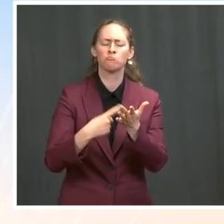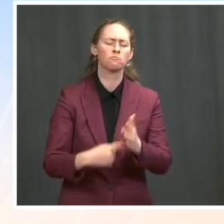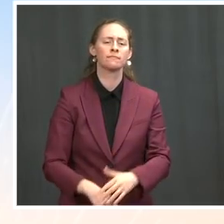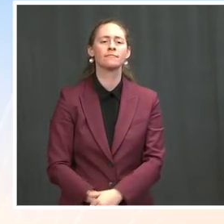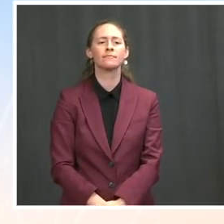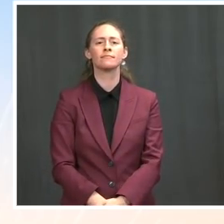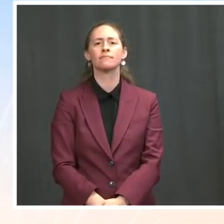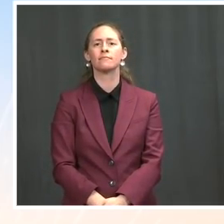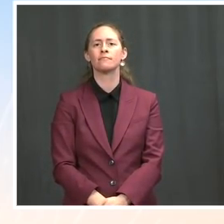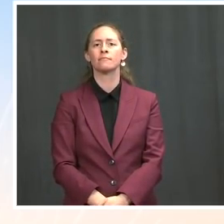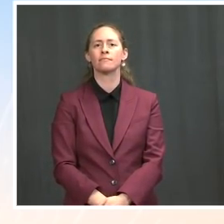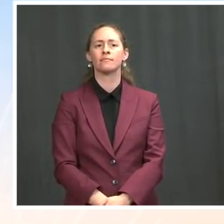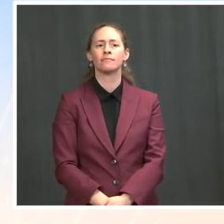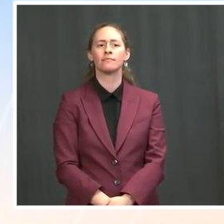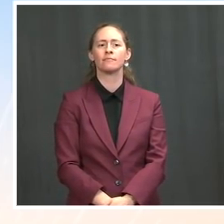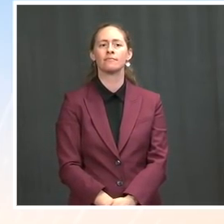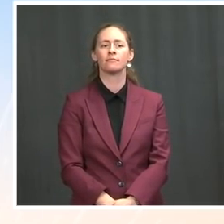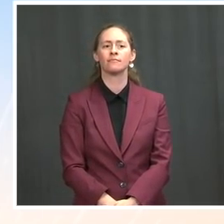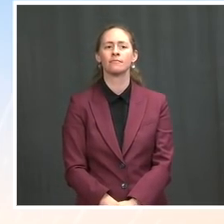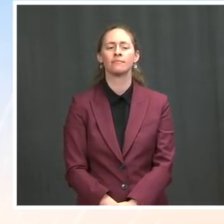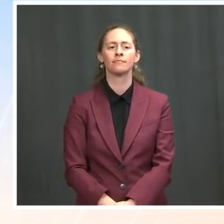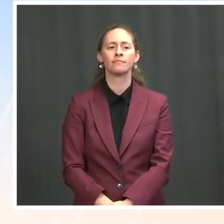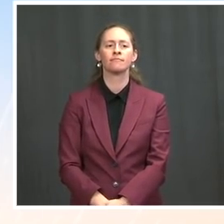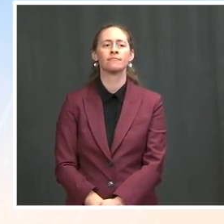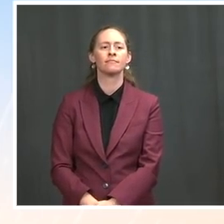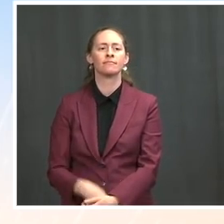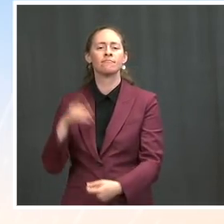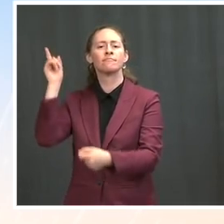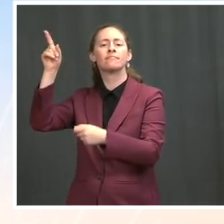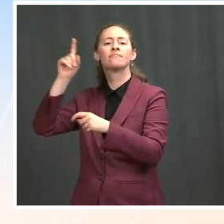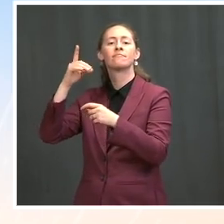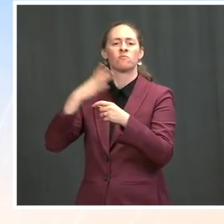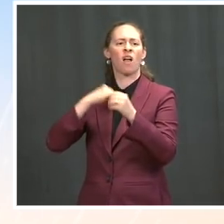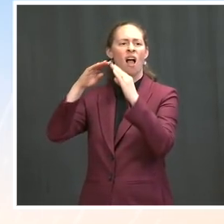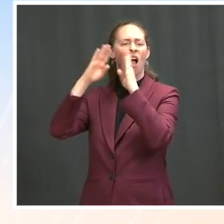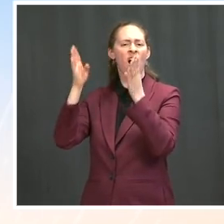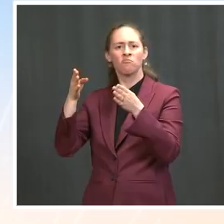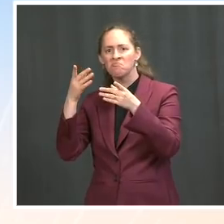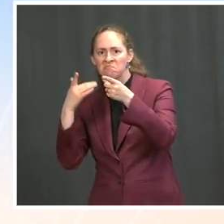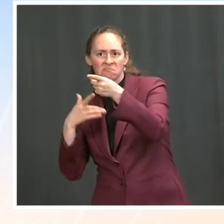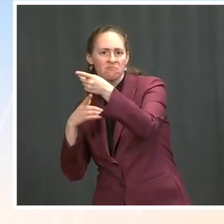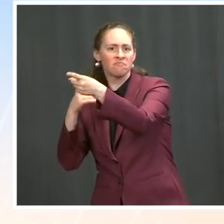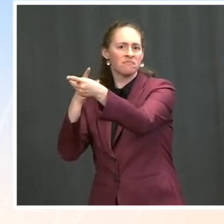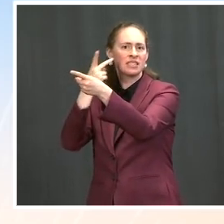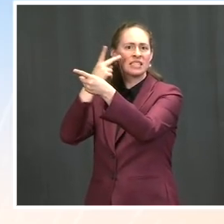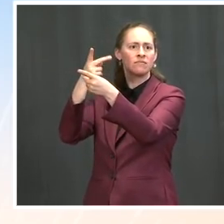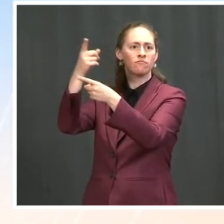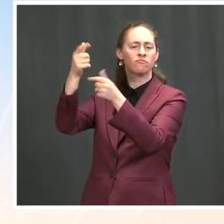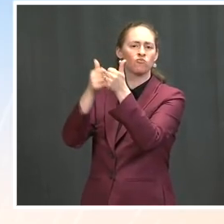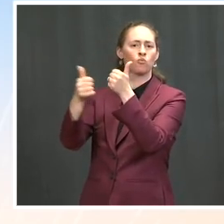White House reaction on the Supreme Court decision to Fulton versus the City of Philadelphia -- does the White House have a reaction on that -- on the case? >> The Press: Yes. Ms. Psaki: I think we have issued a reaction to it.